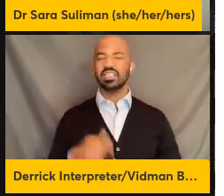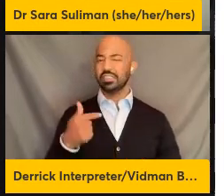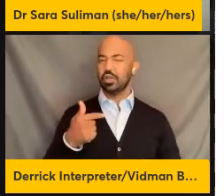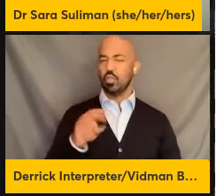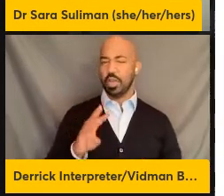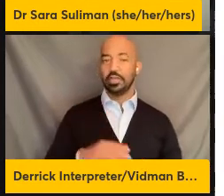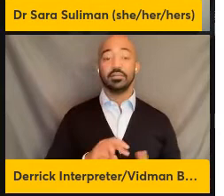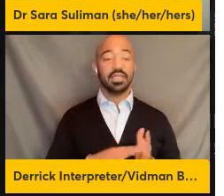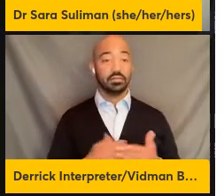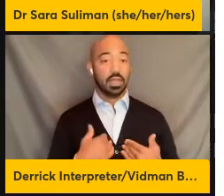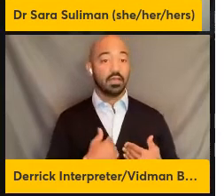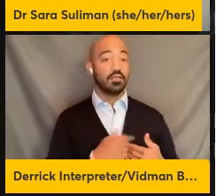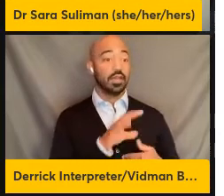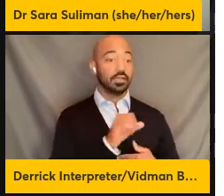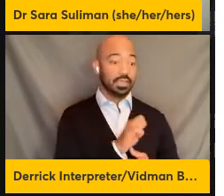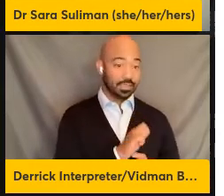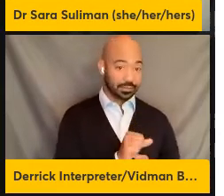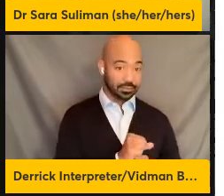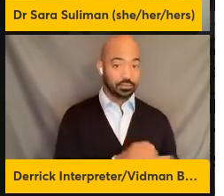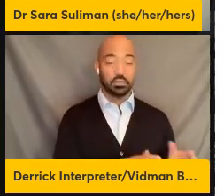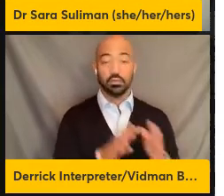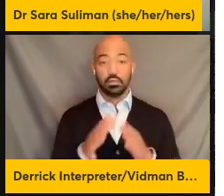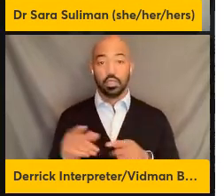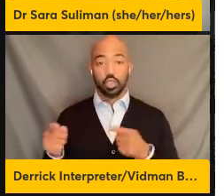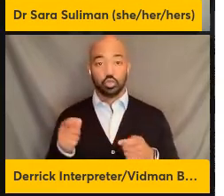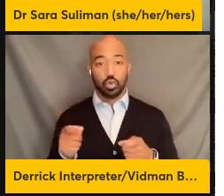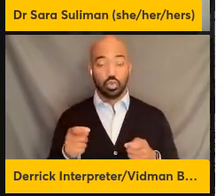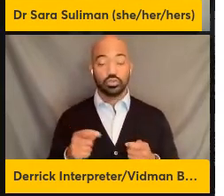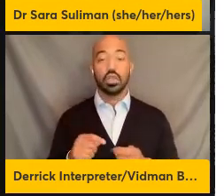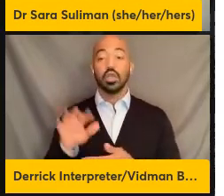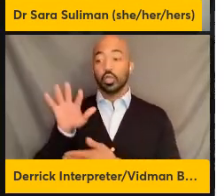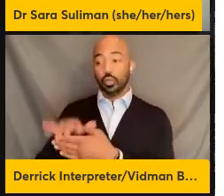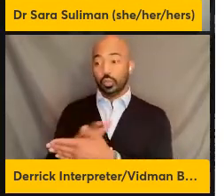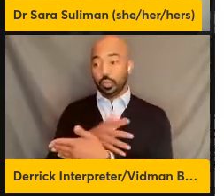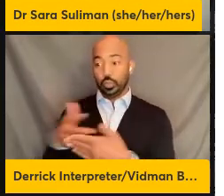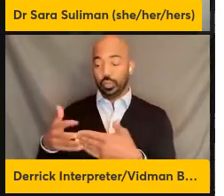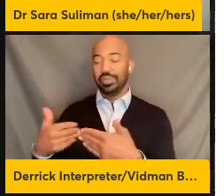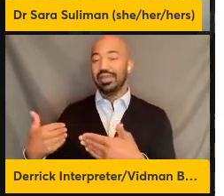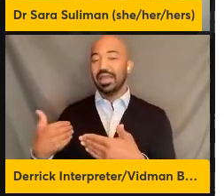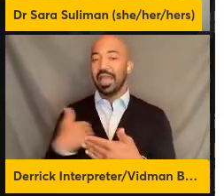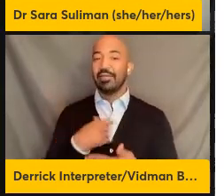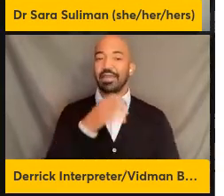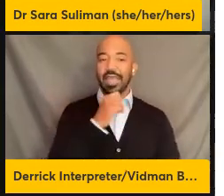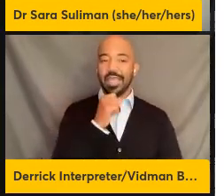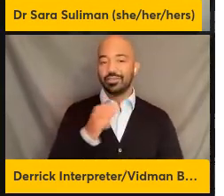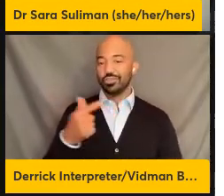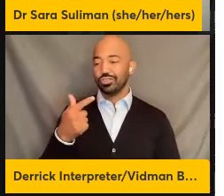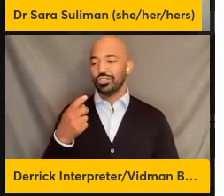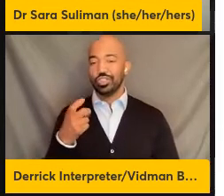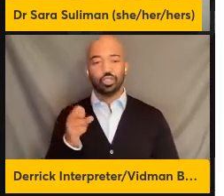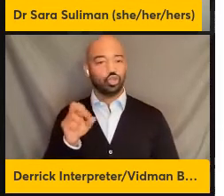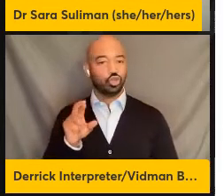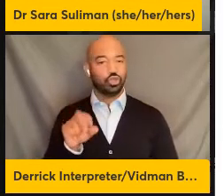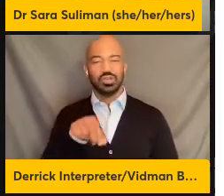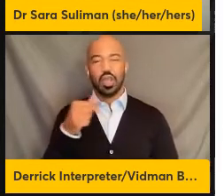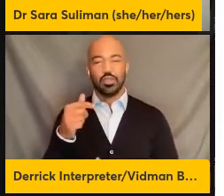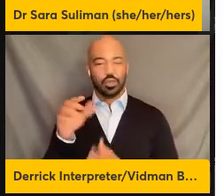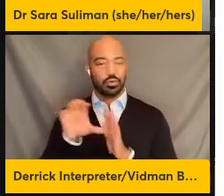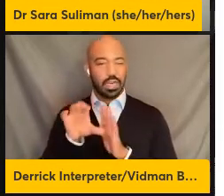and controls that are matched by age, gender, and other similar character other characteristics. And you genotype this